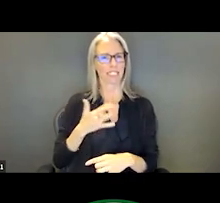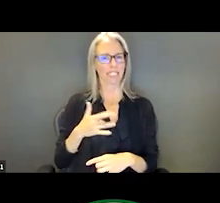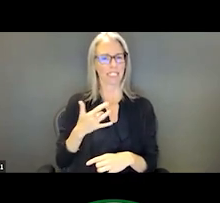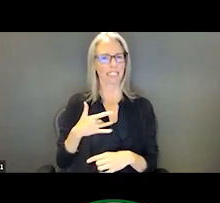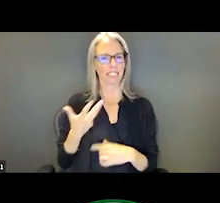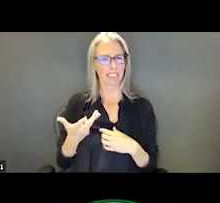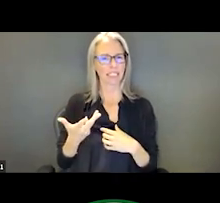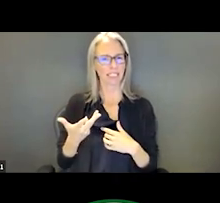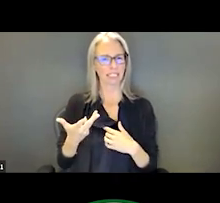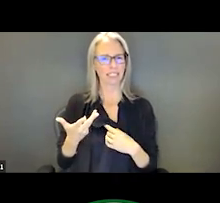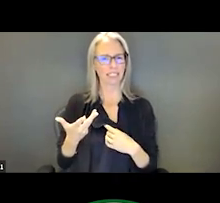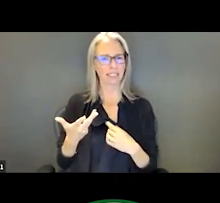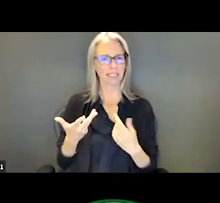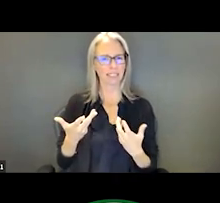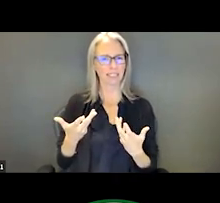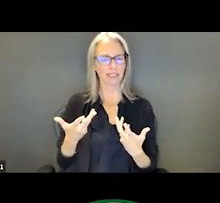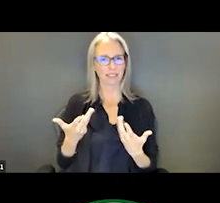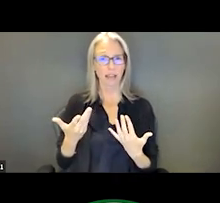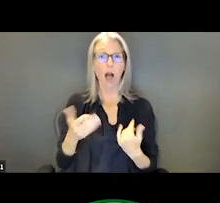what we already know about how healing.